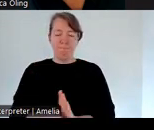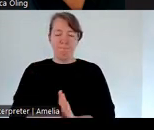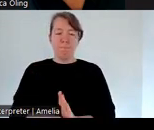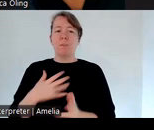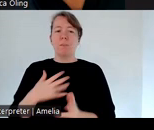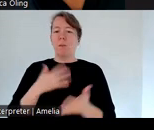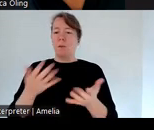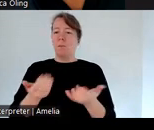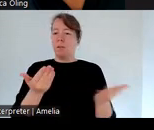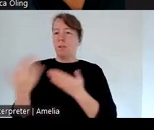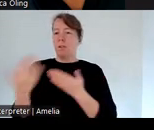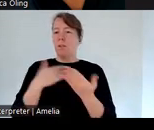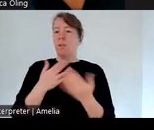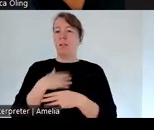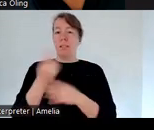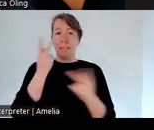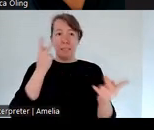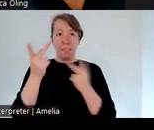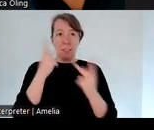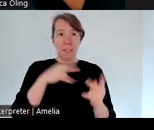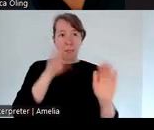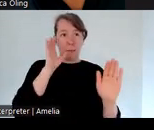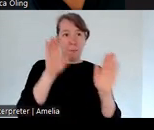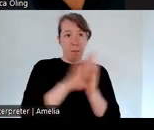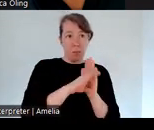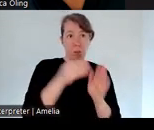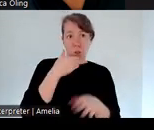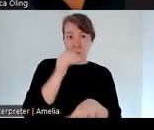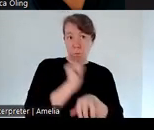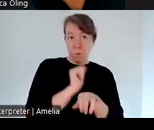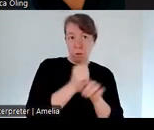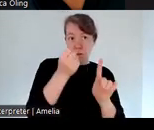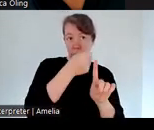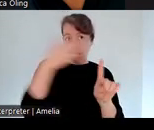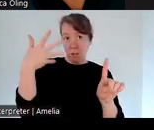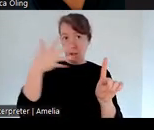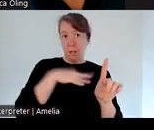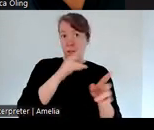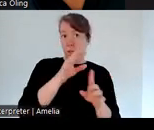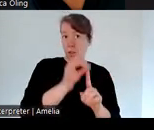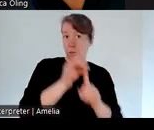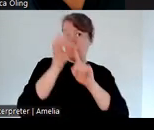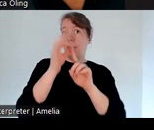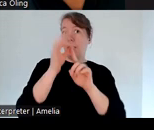not every single image, but to see whether or not it was unique, specific to the image,